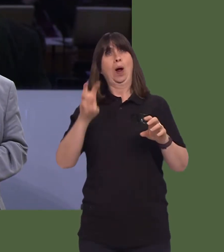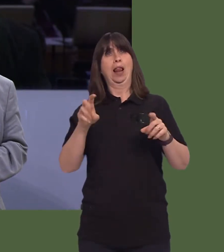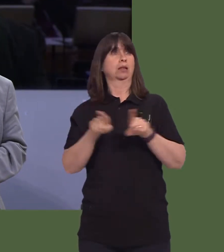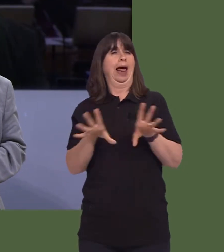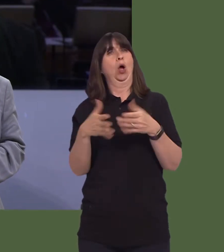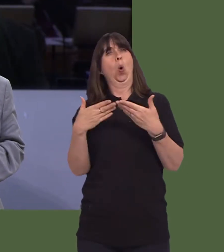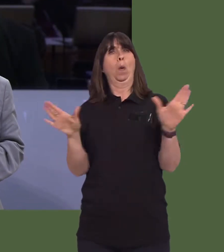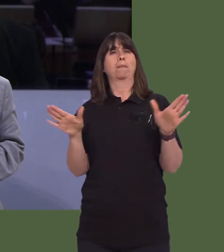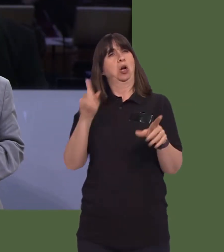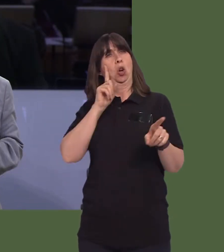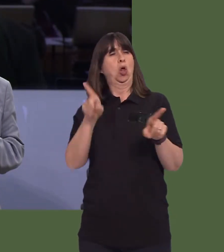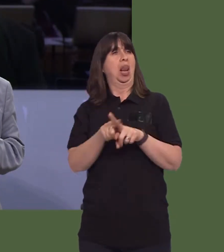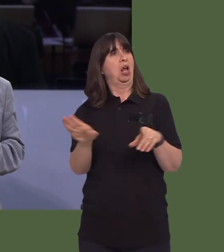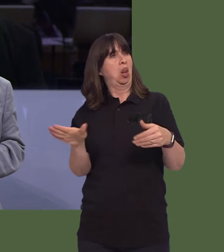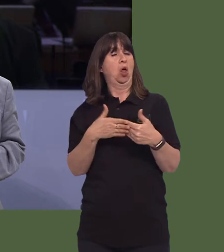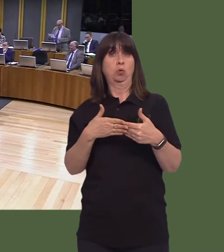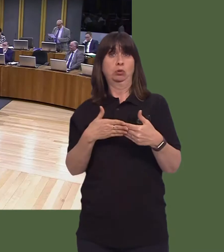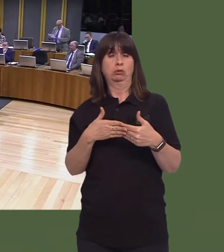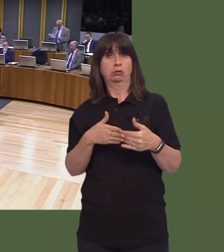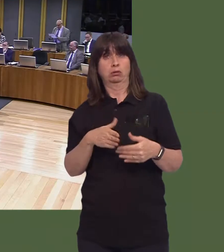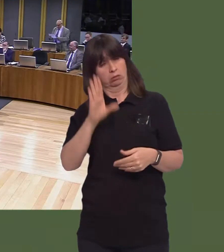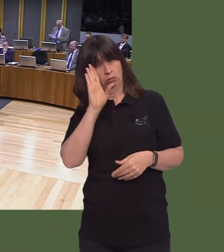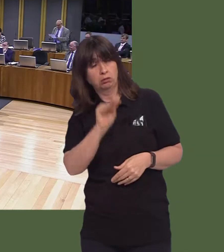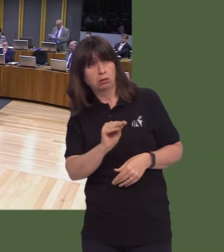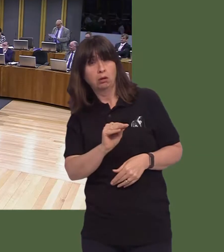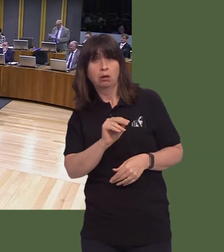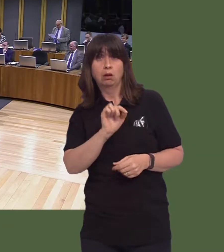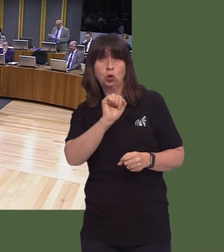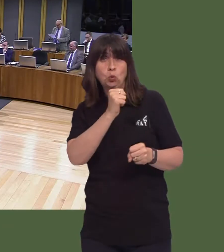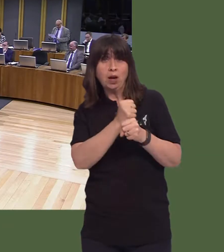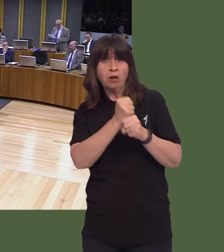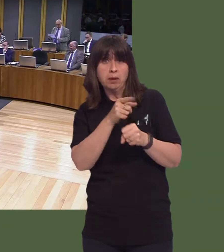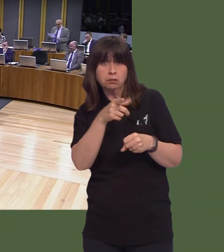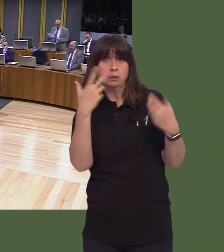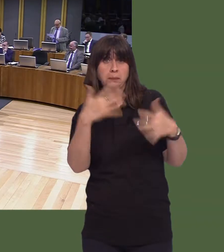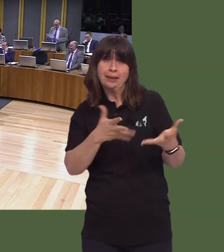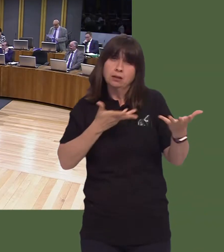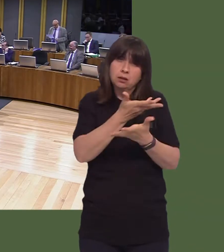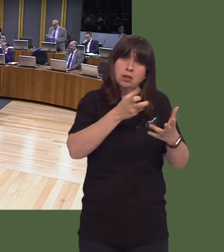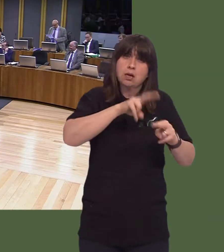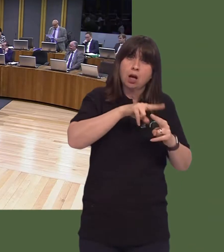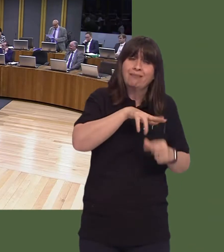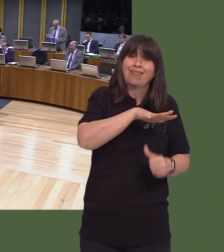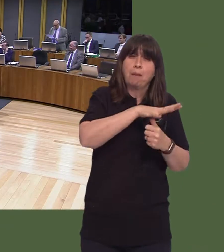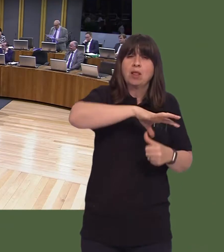First Minister, in your Government's discussion with the Cardiff capital region cabinet, have